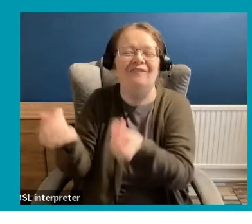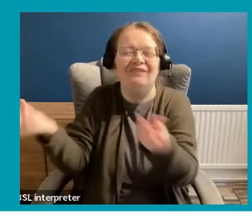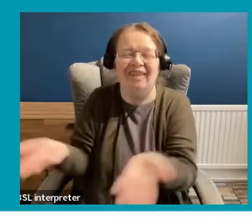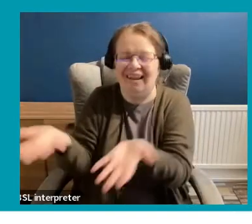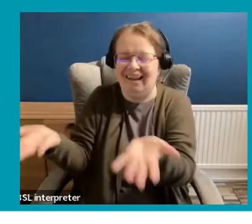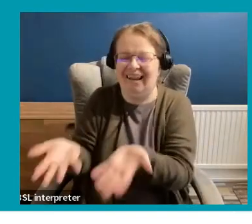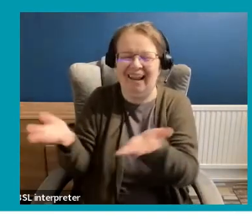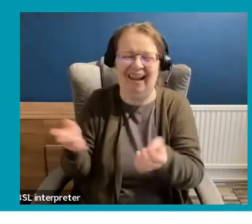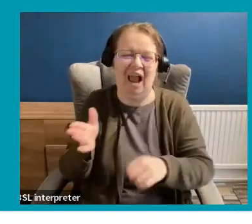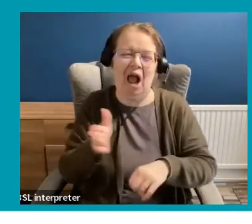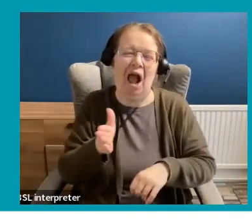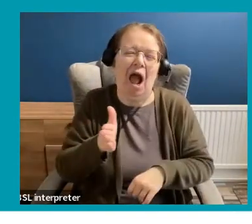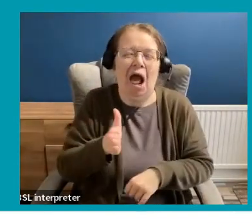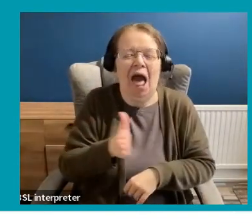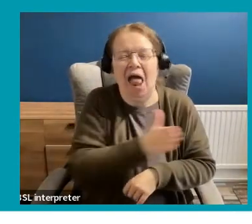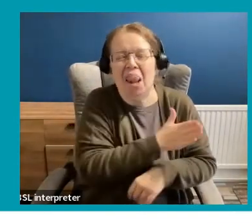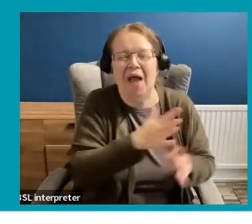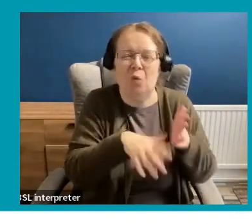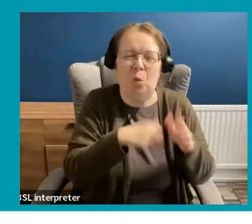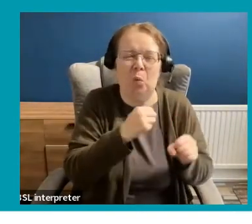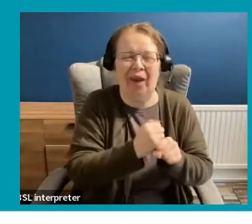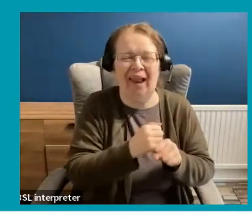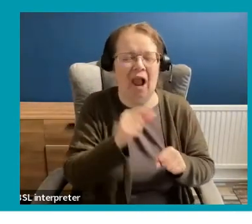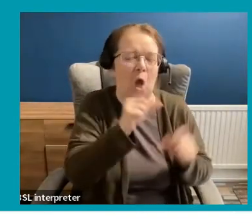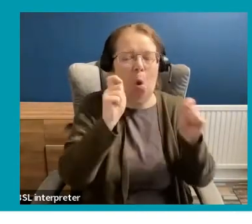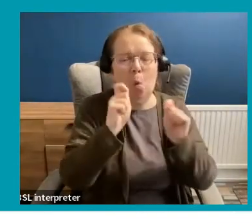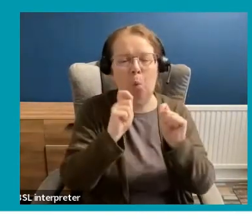bit woke, it's not really proper business, is it?